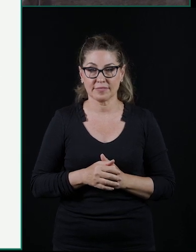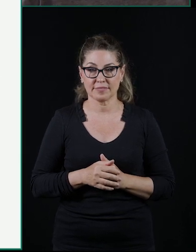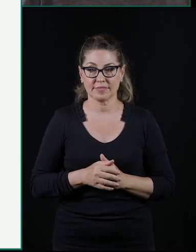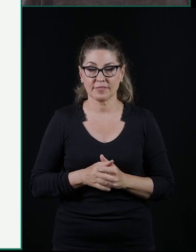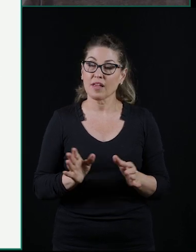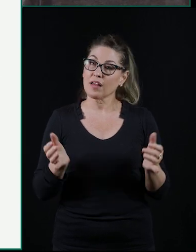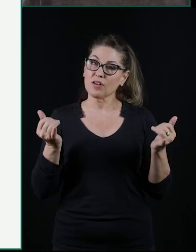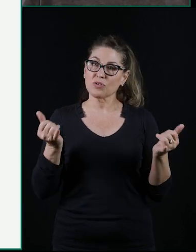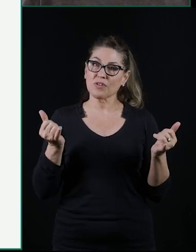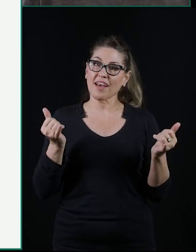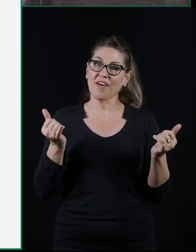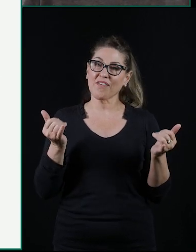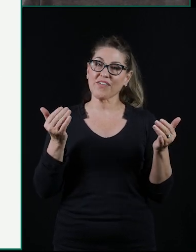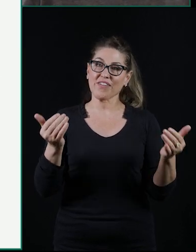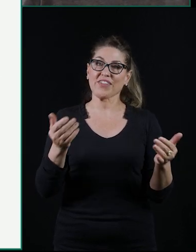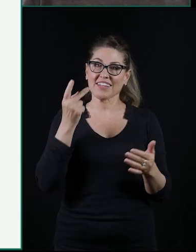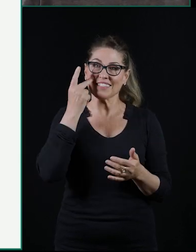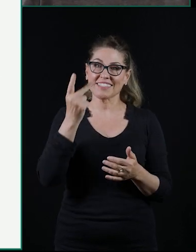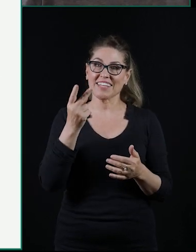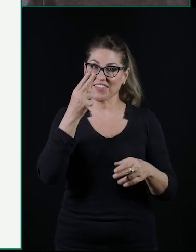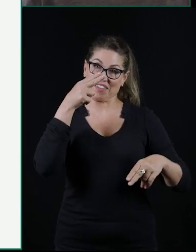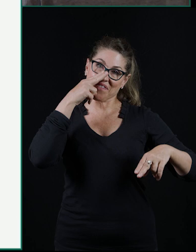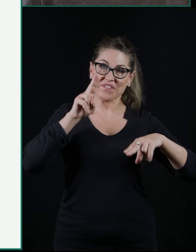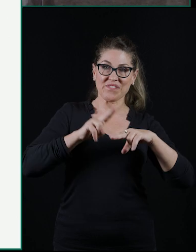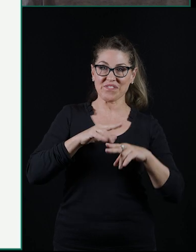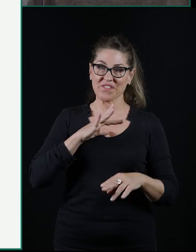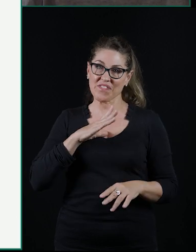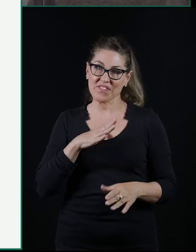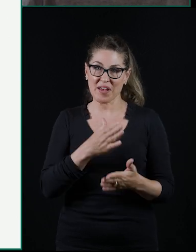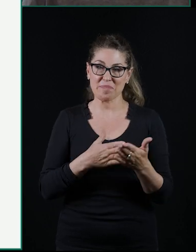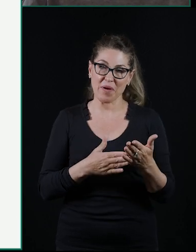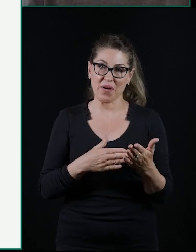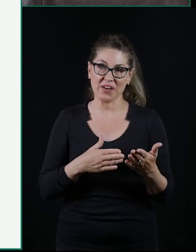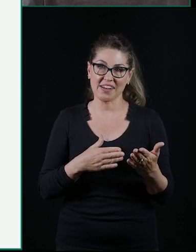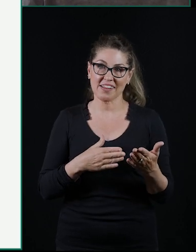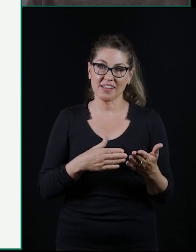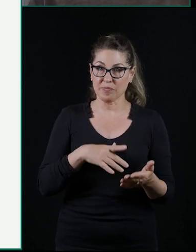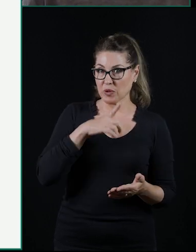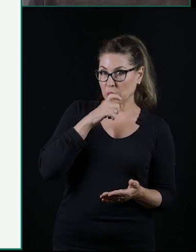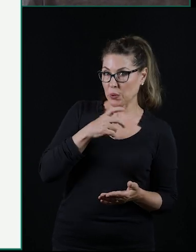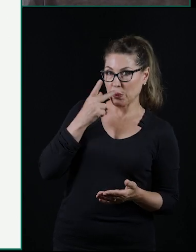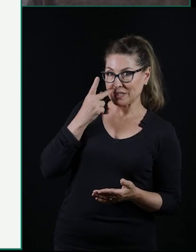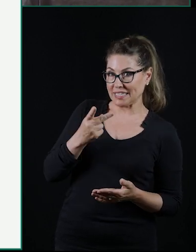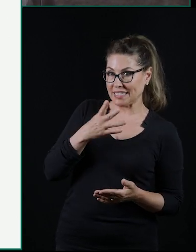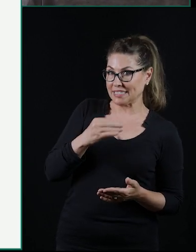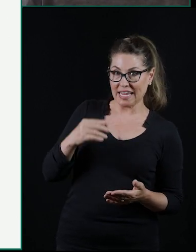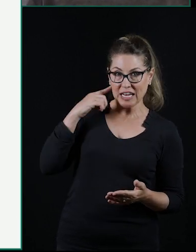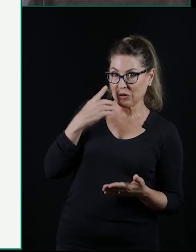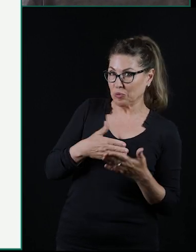So, now let's look at the fun part of who sees and hears what.